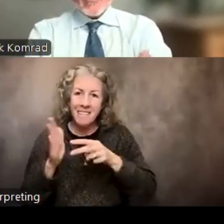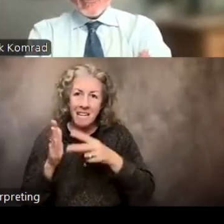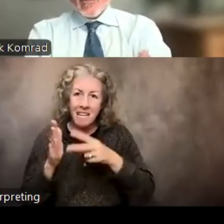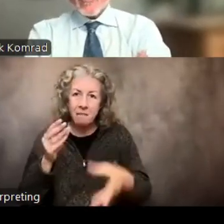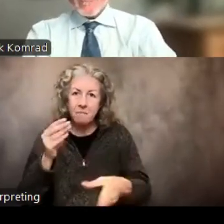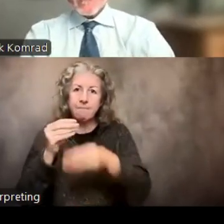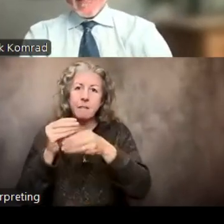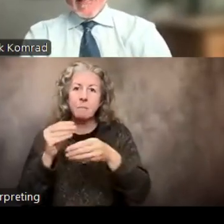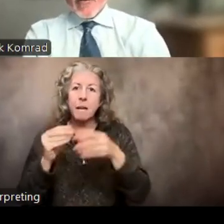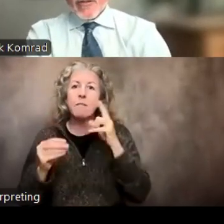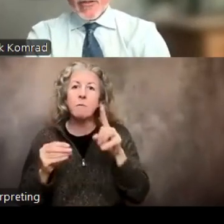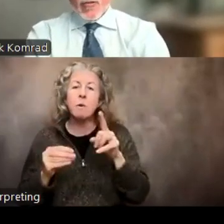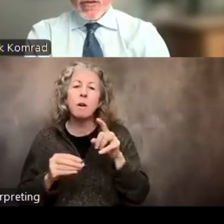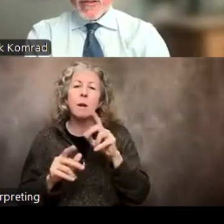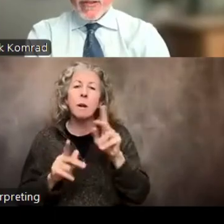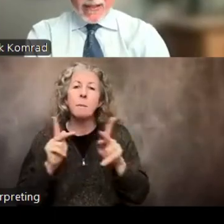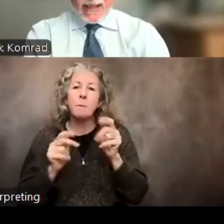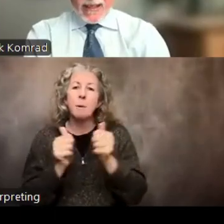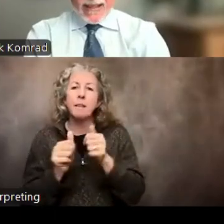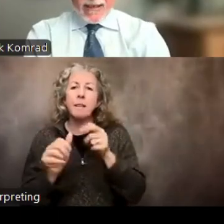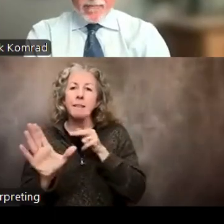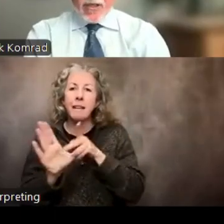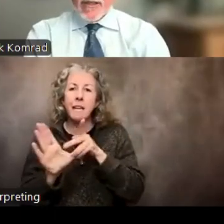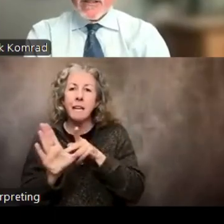to those with psychiatric disorders, and that bill is